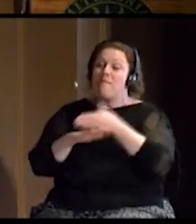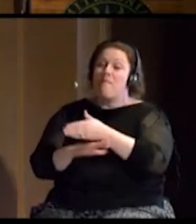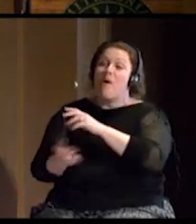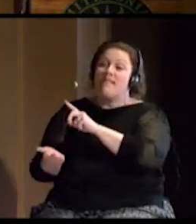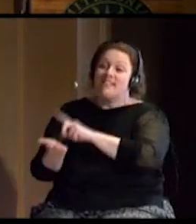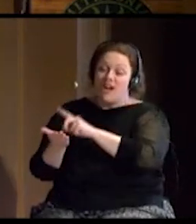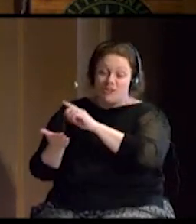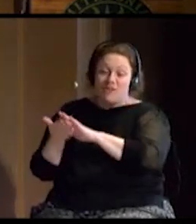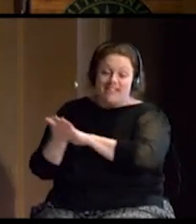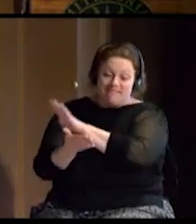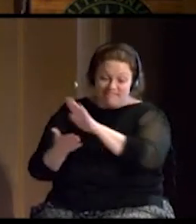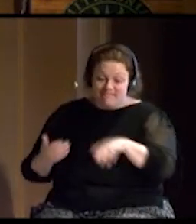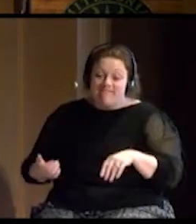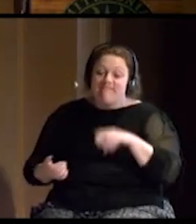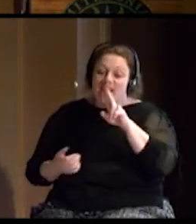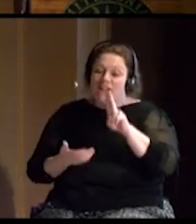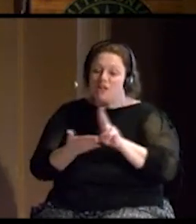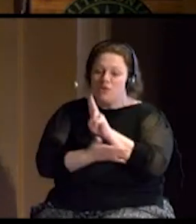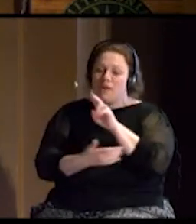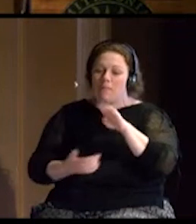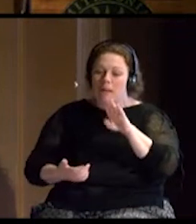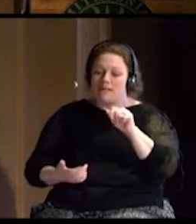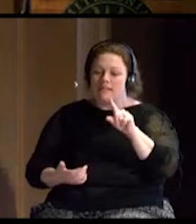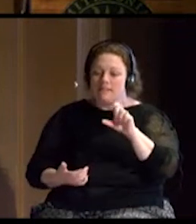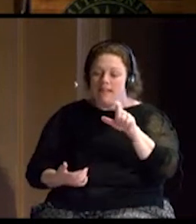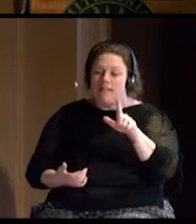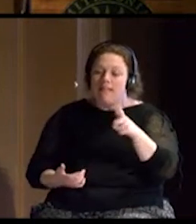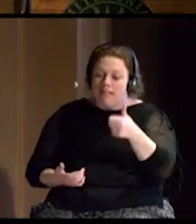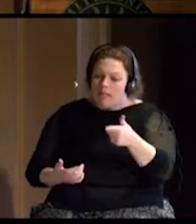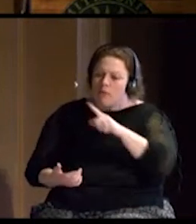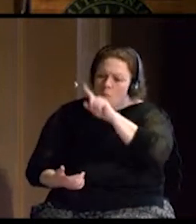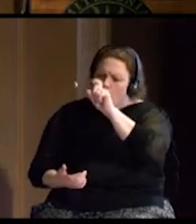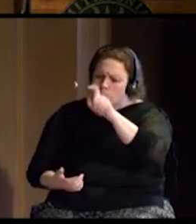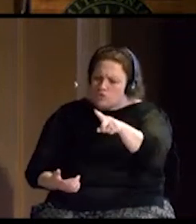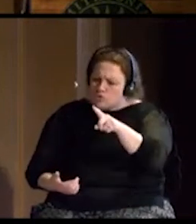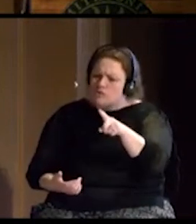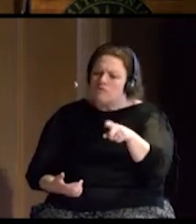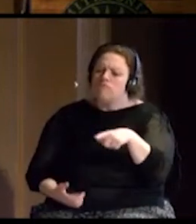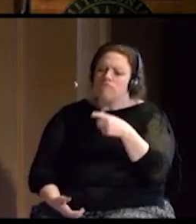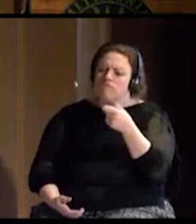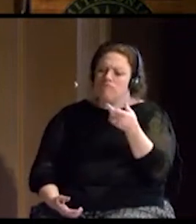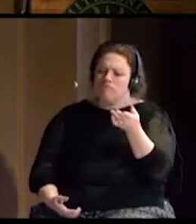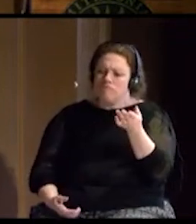And the goal was to assess how the K-Pg mass extinction affected the evolutionary dynamics in this group.